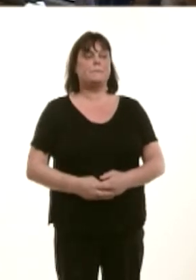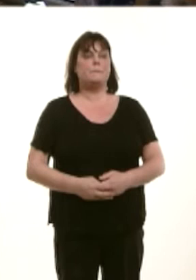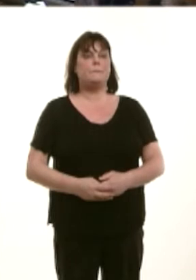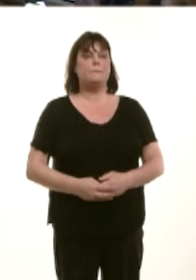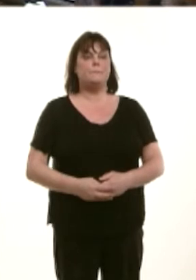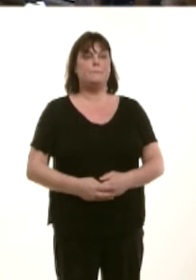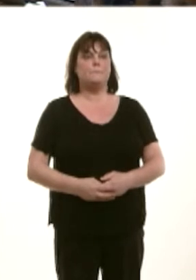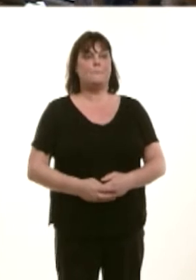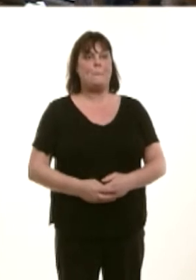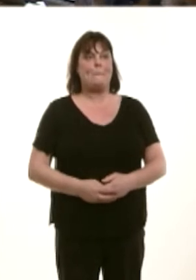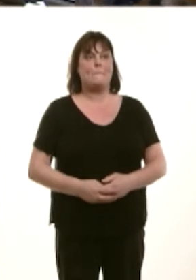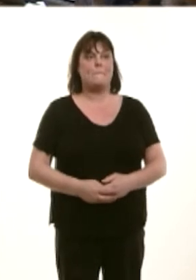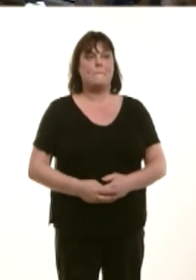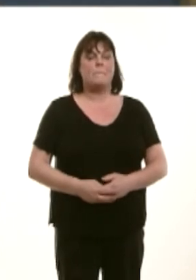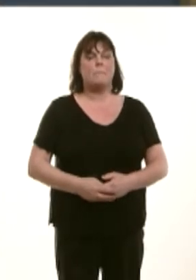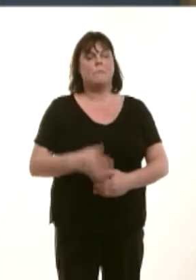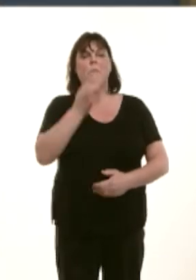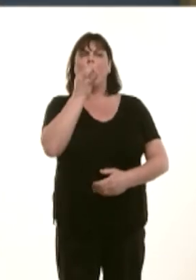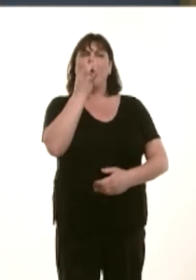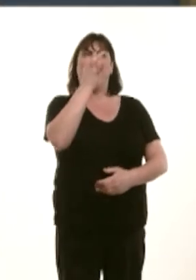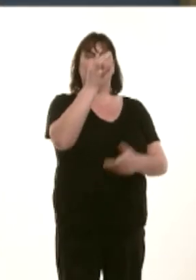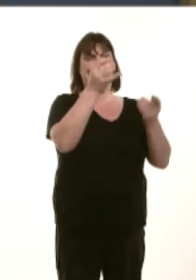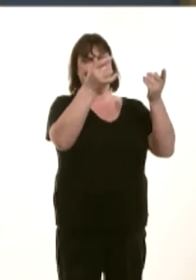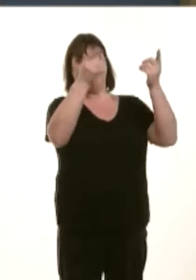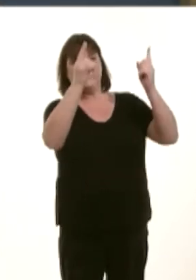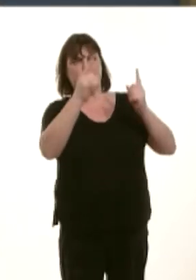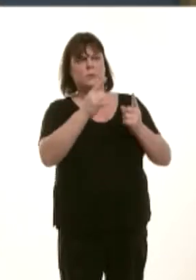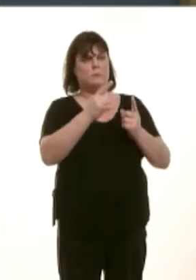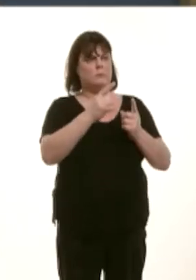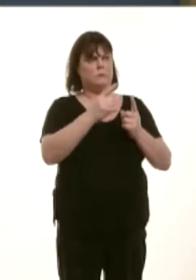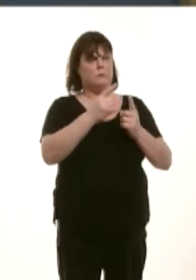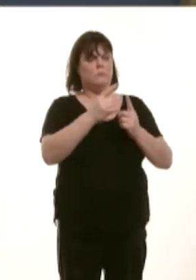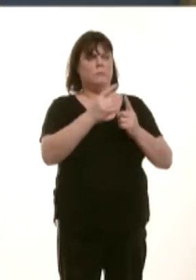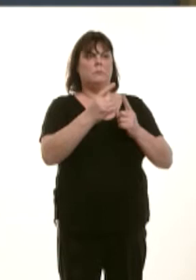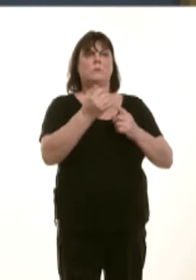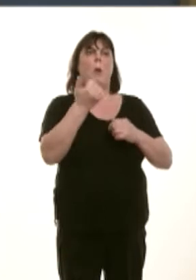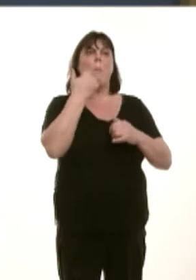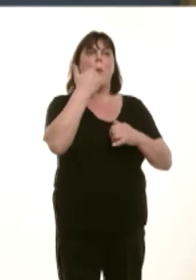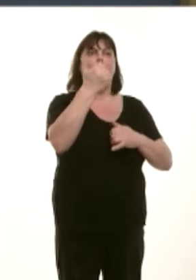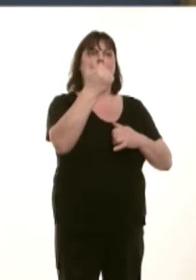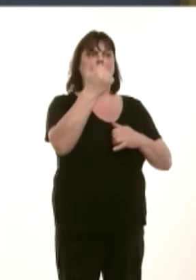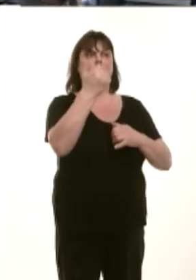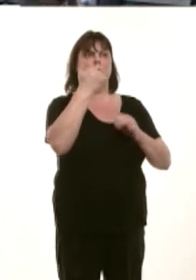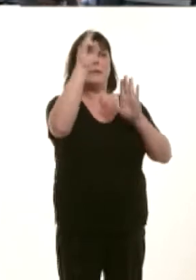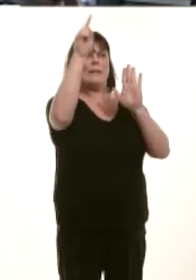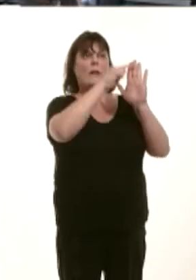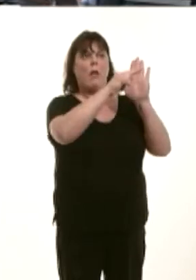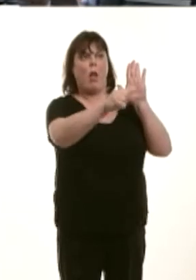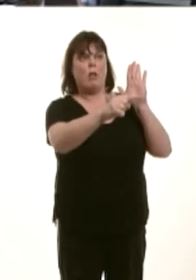Will the First Minister make a statement on the availability of mobile phone signal in Carmarthenshire? OAQ(4)2047(FM) Carwyn Jones: We are working with the industry,